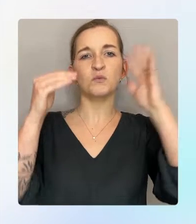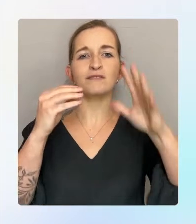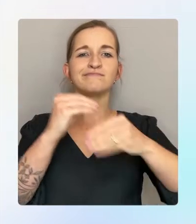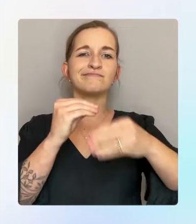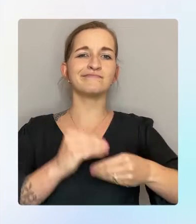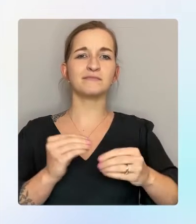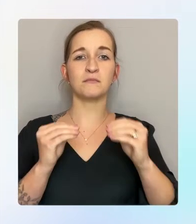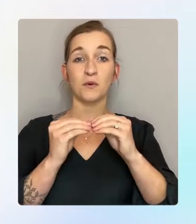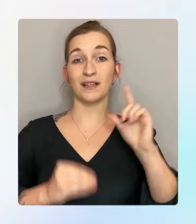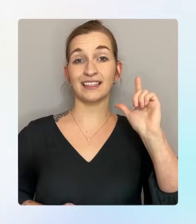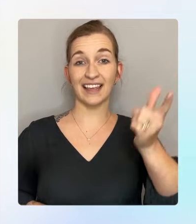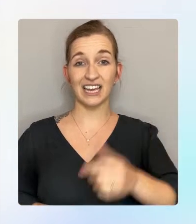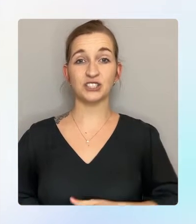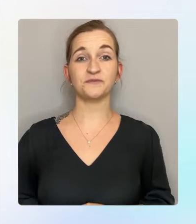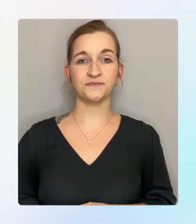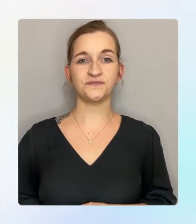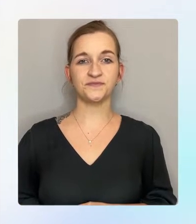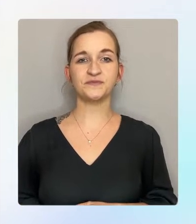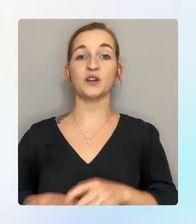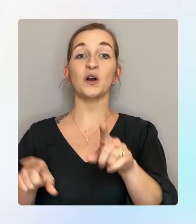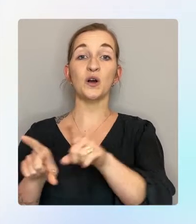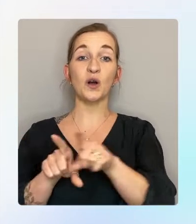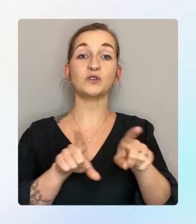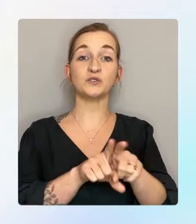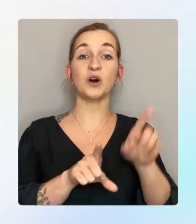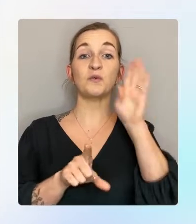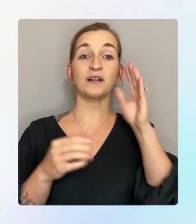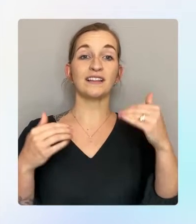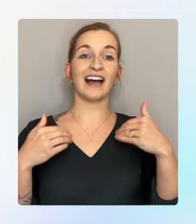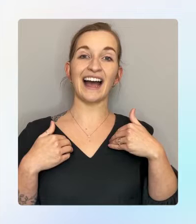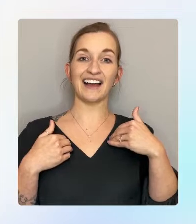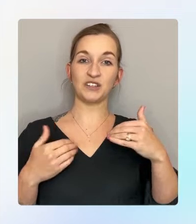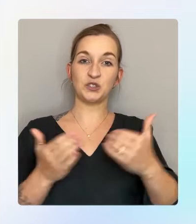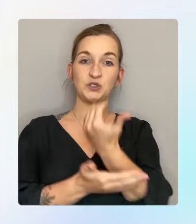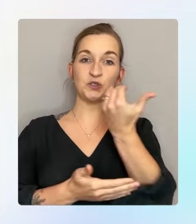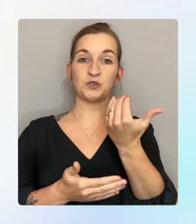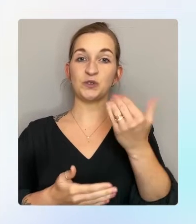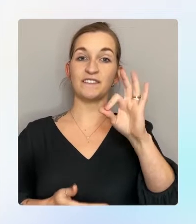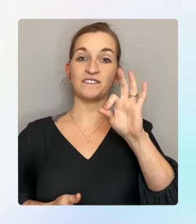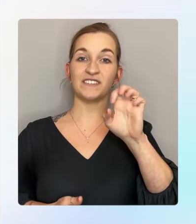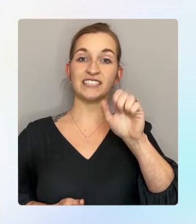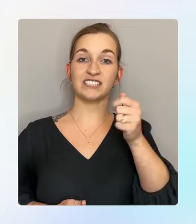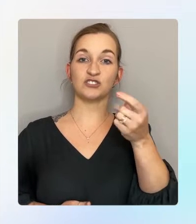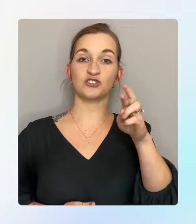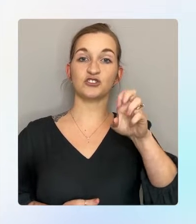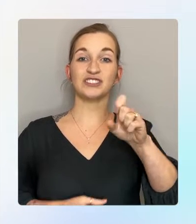We are also introducing new features in the simulator to help you create virtual objects.